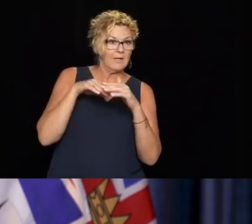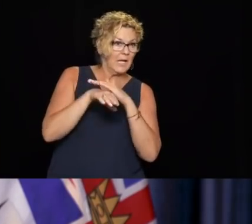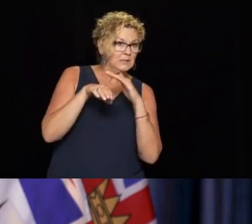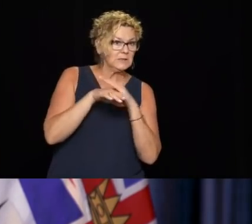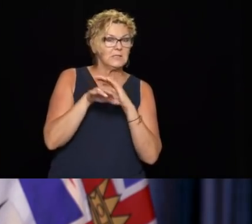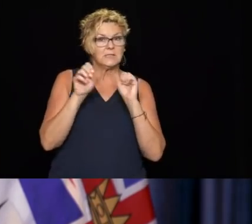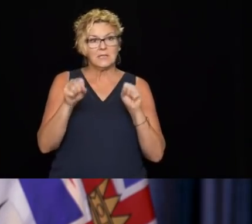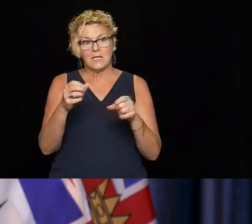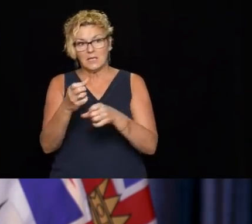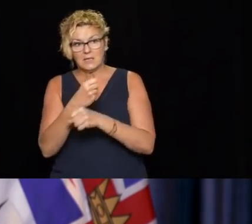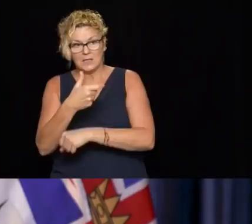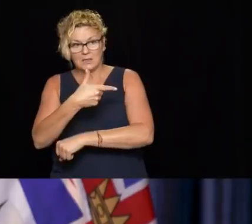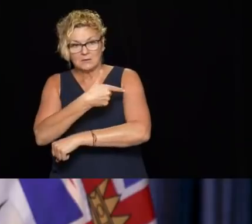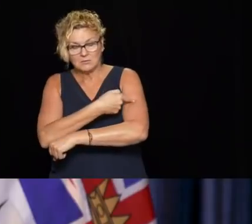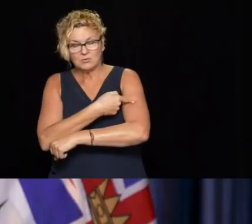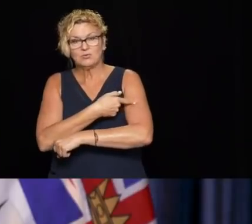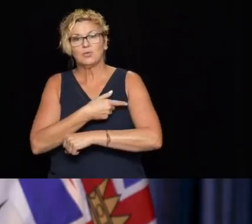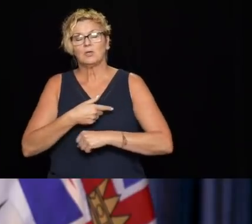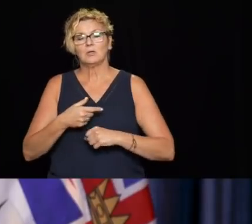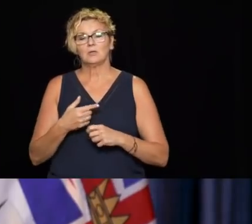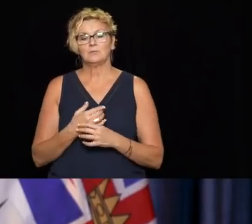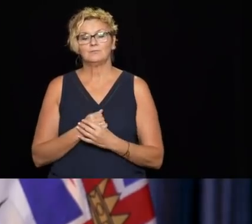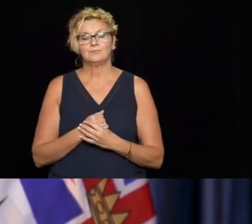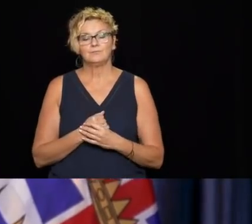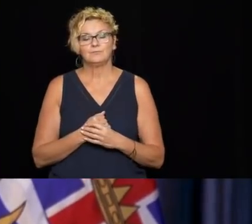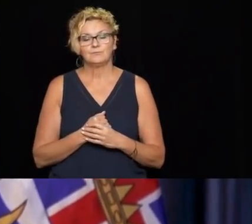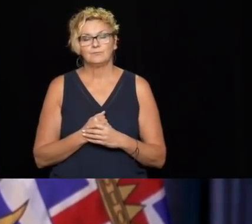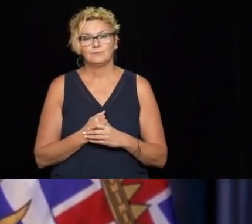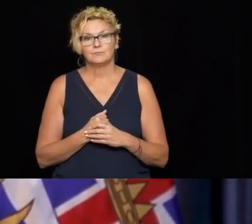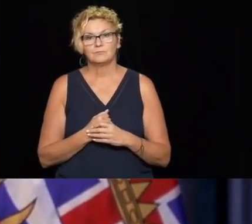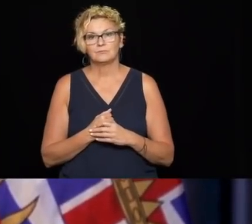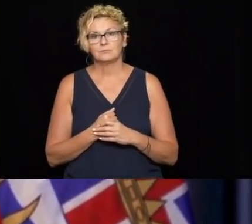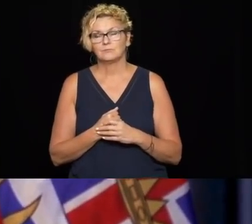vaccine will be available in long-term care and assisted living facilities.